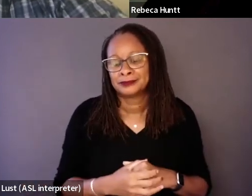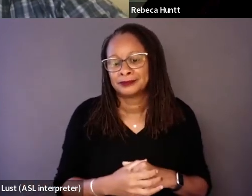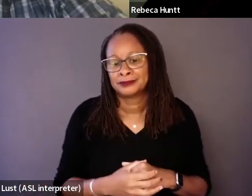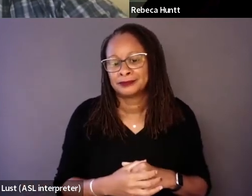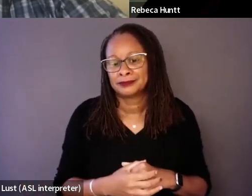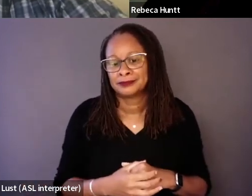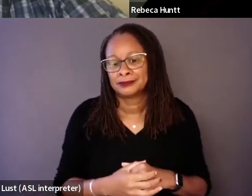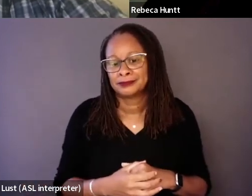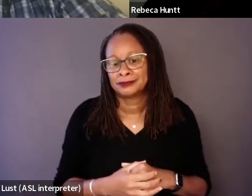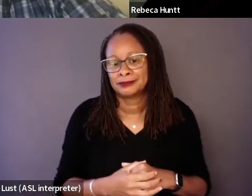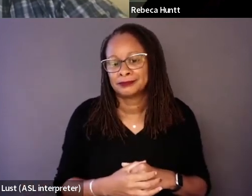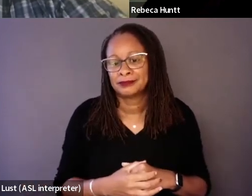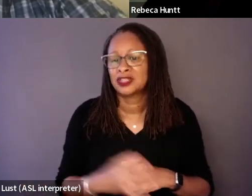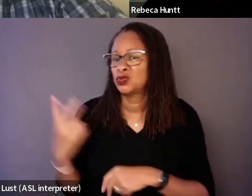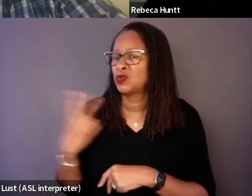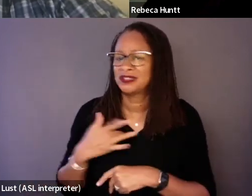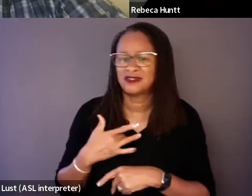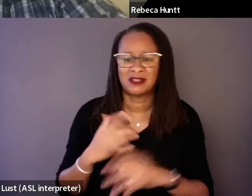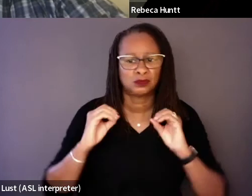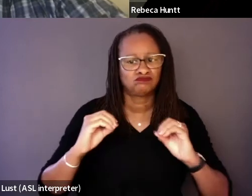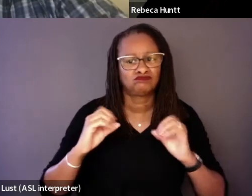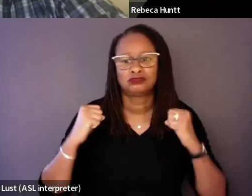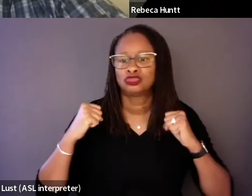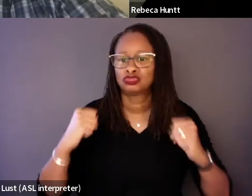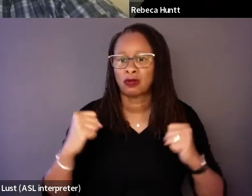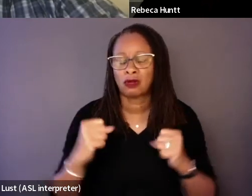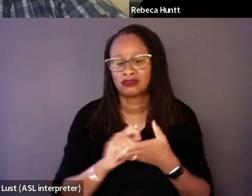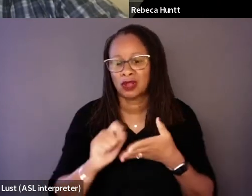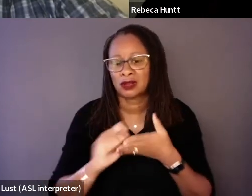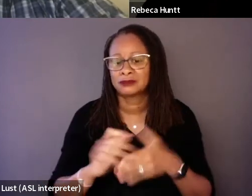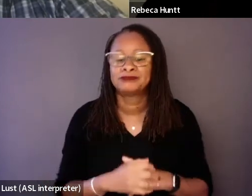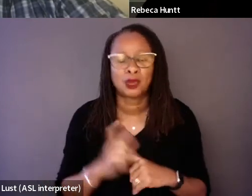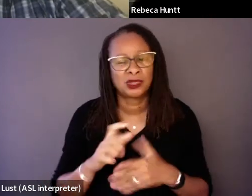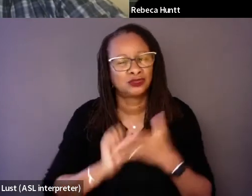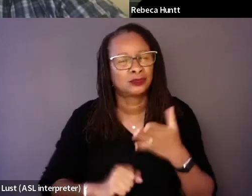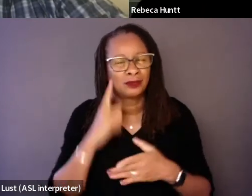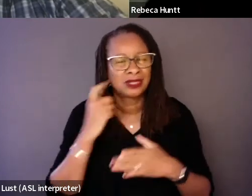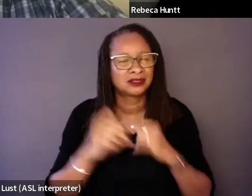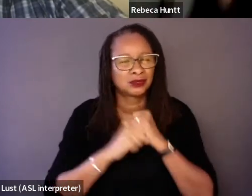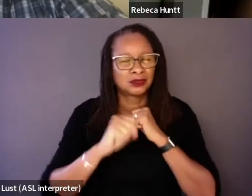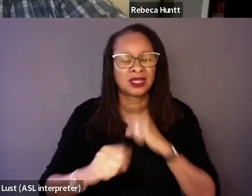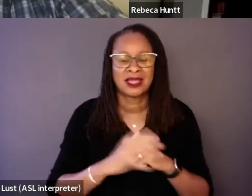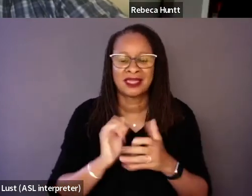And it was -- it's just -- you know, it's just something that -- it's not in the film and nobody